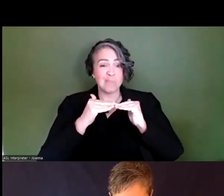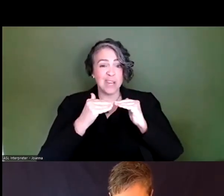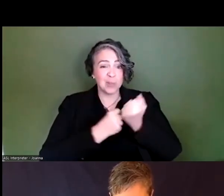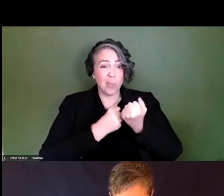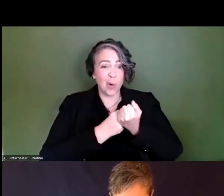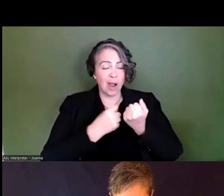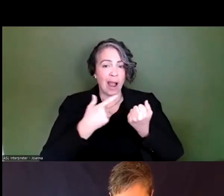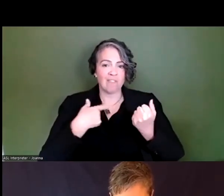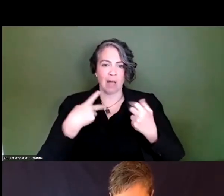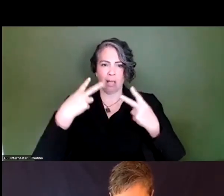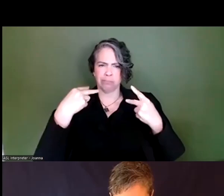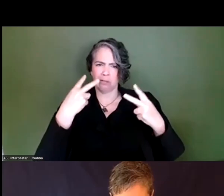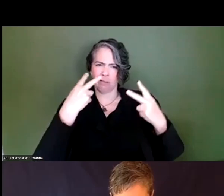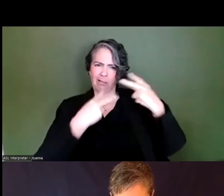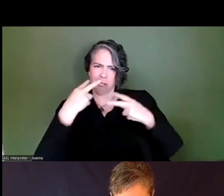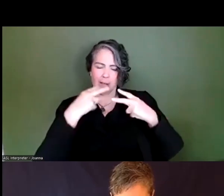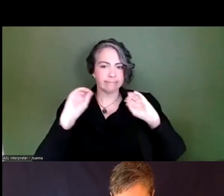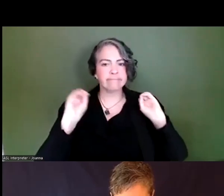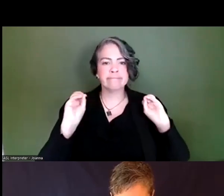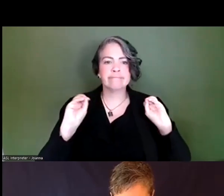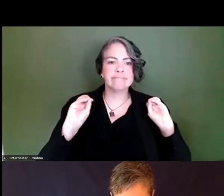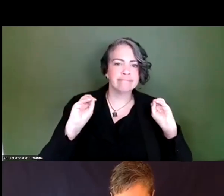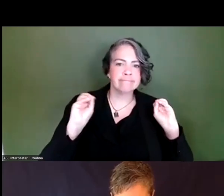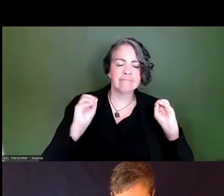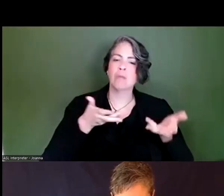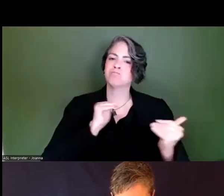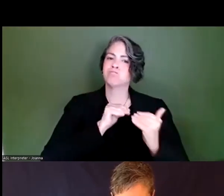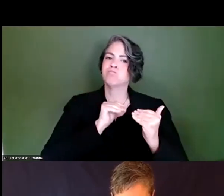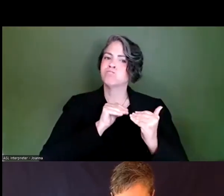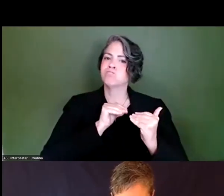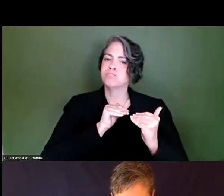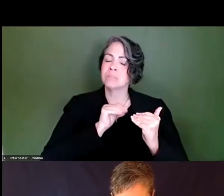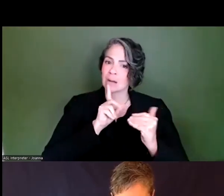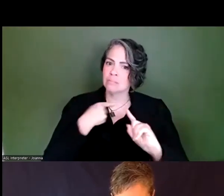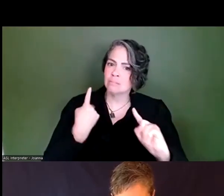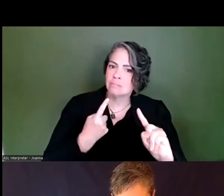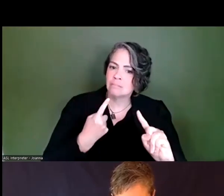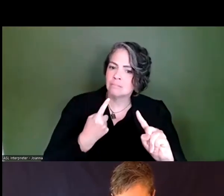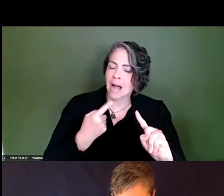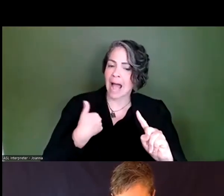this is what both roles seek to do, to create a safe space for people to talk about what's really